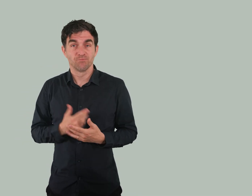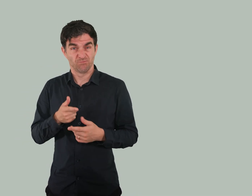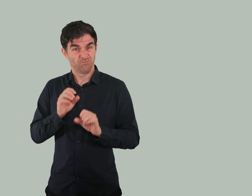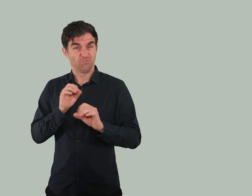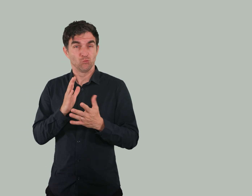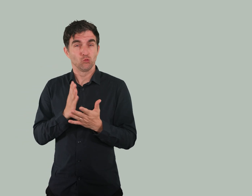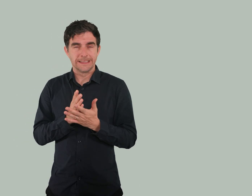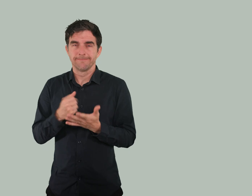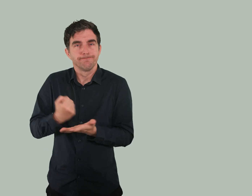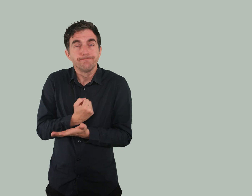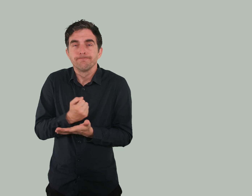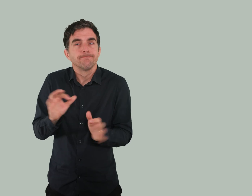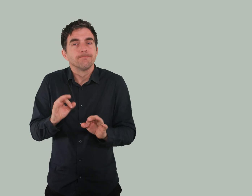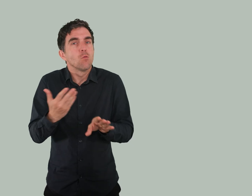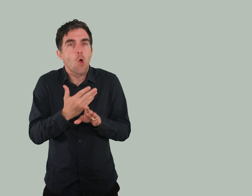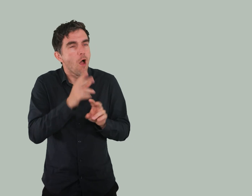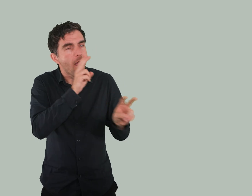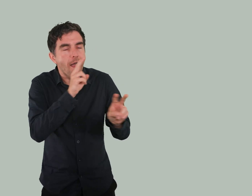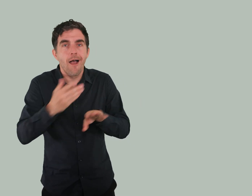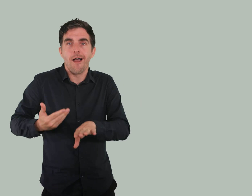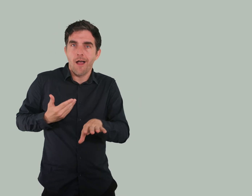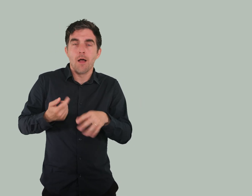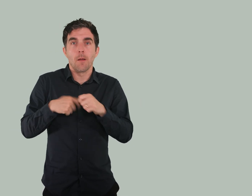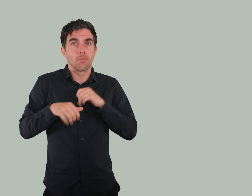Some of this reflects the loss of early exposure to work.